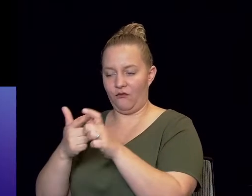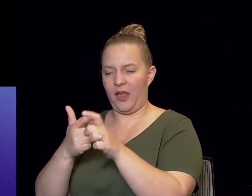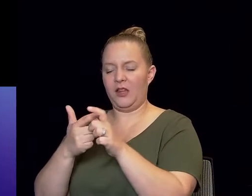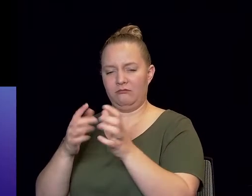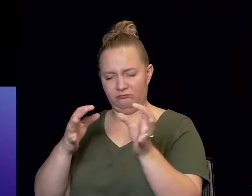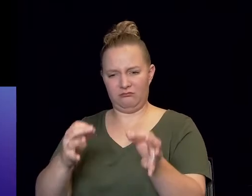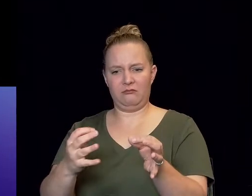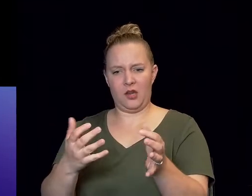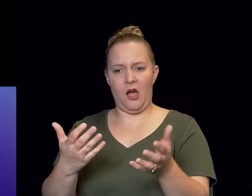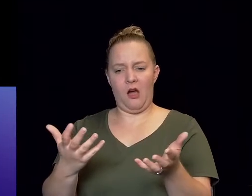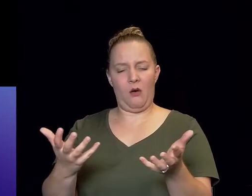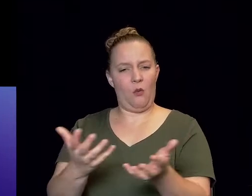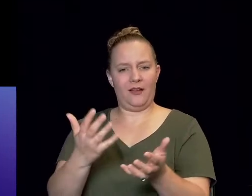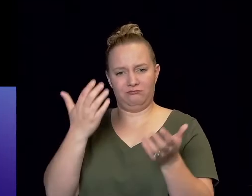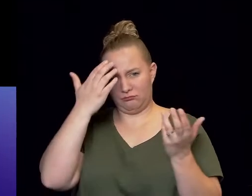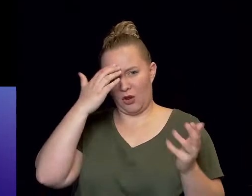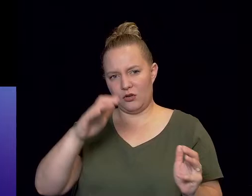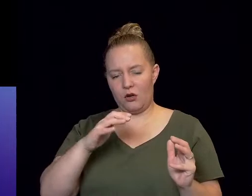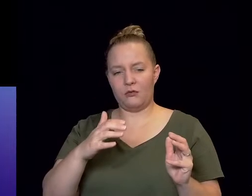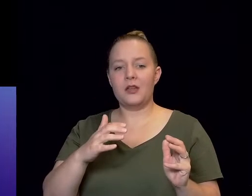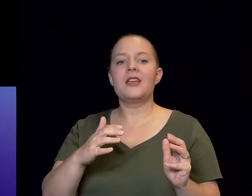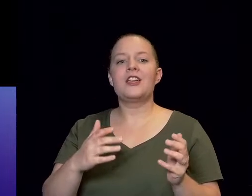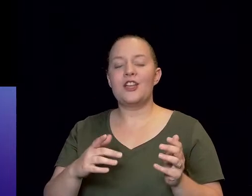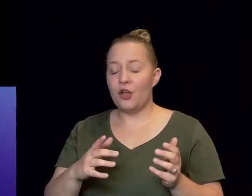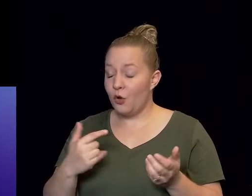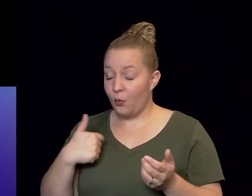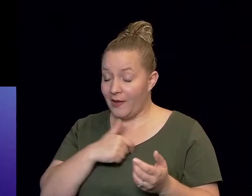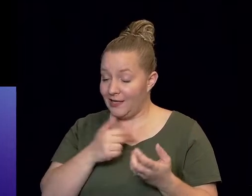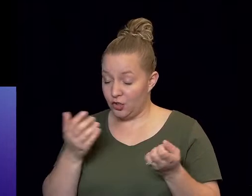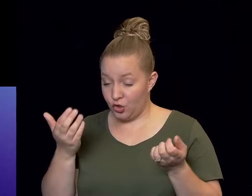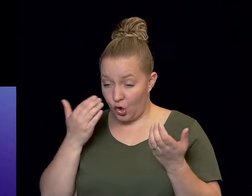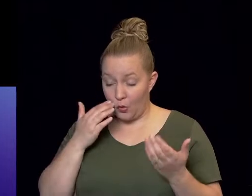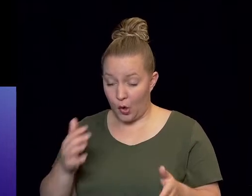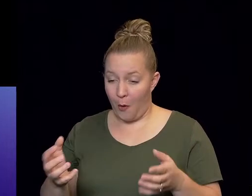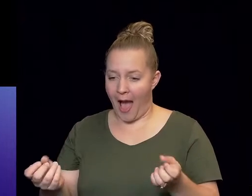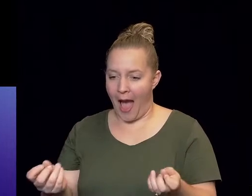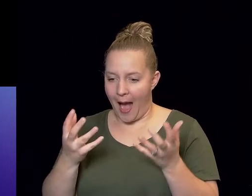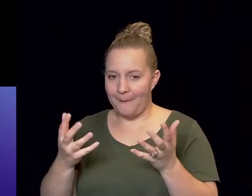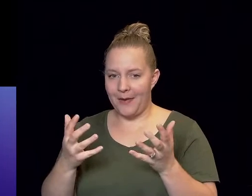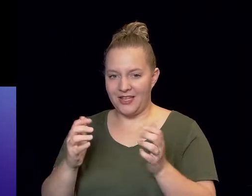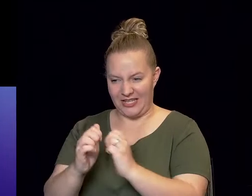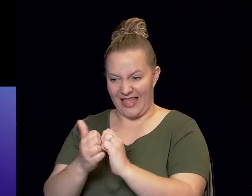And my unknown is how much the athlete ran. I don't know that. So, the athlete ran,